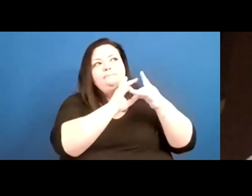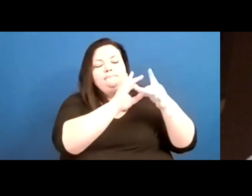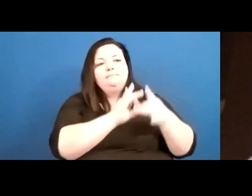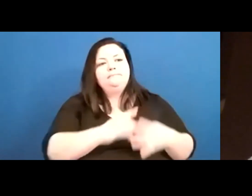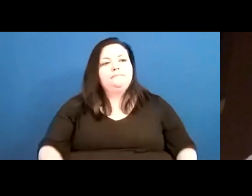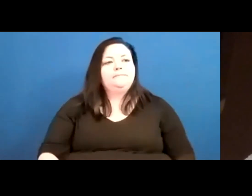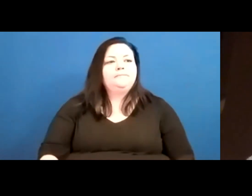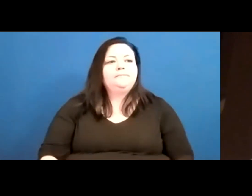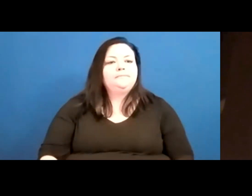Thank you.